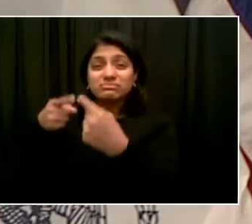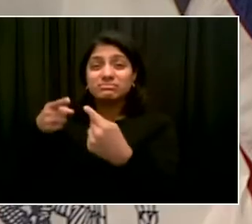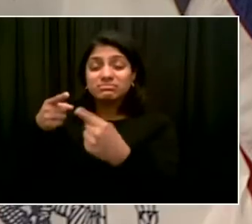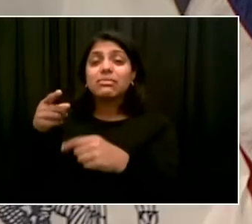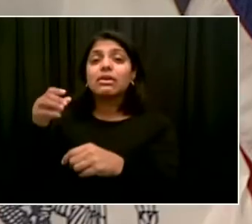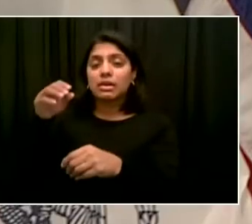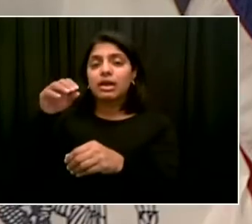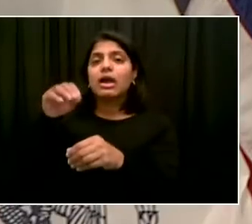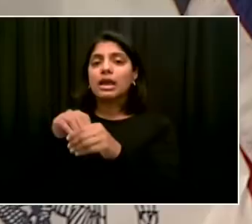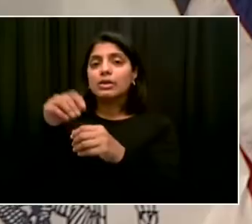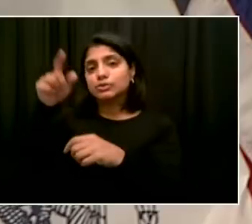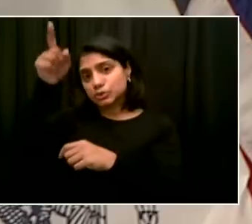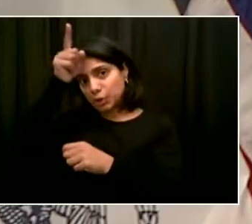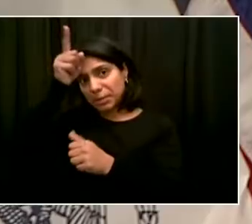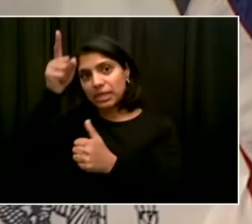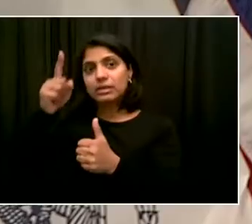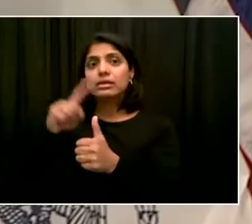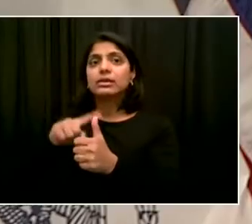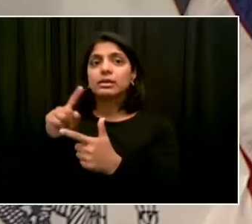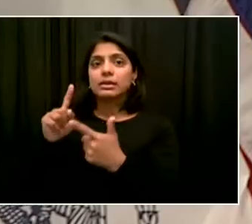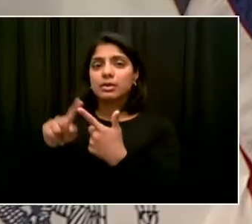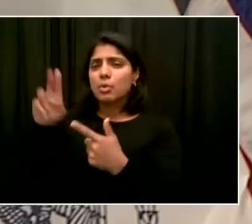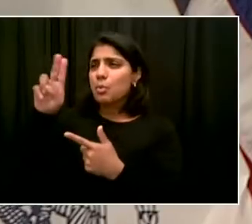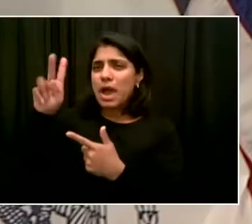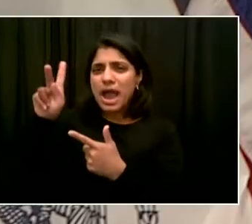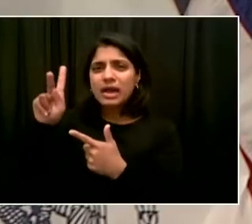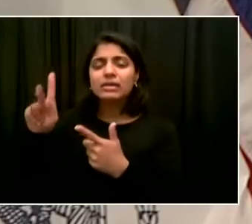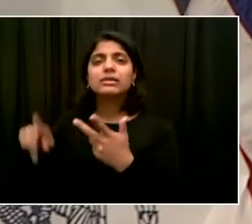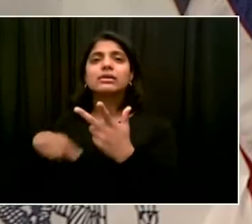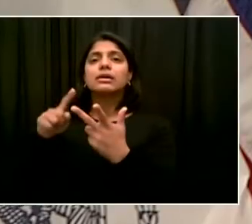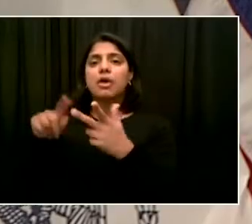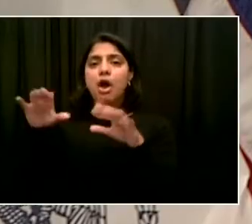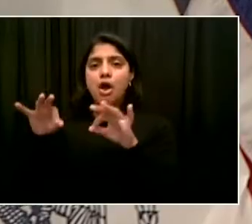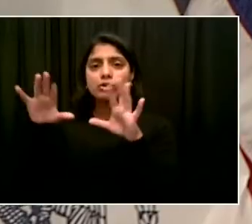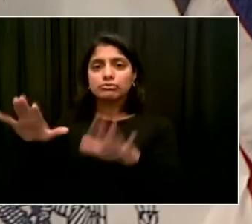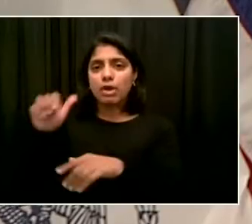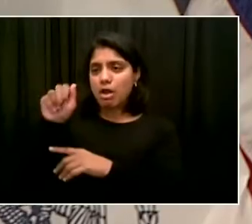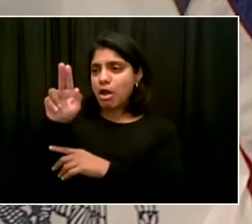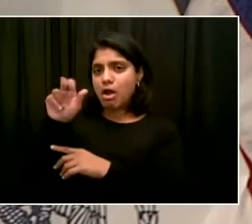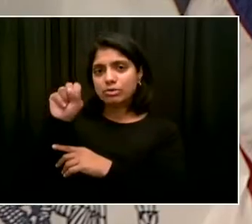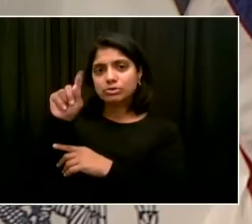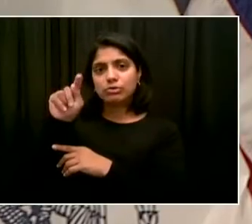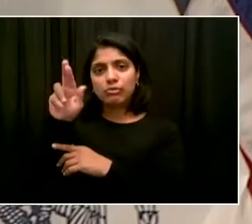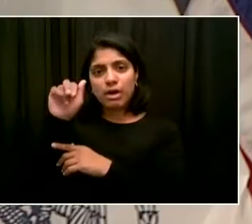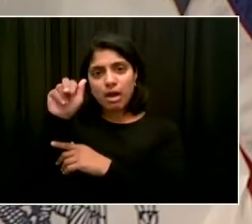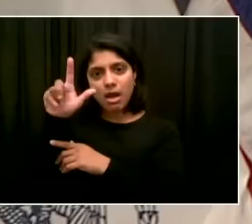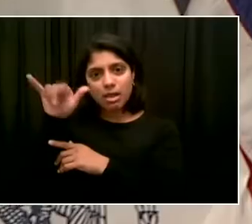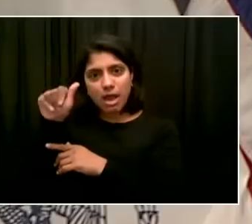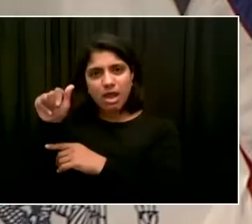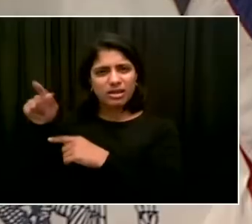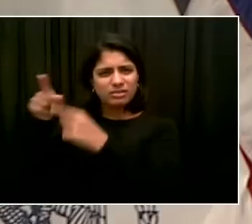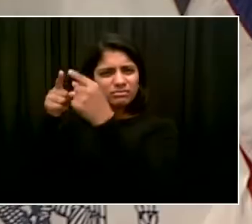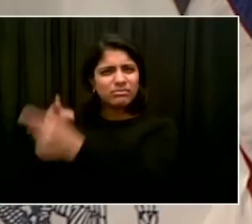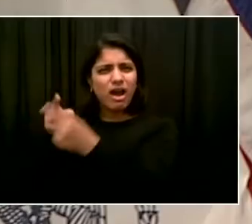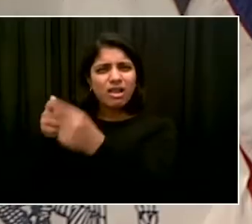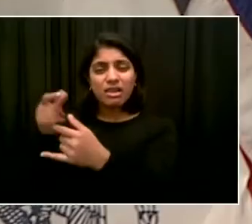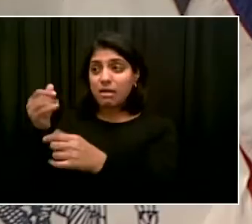LOOK AT GERMANY, AUSTRIA, THE UNITED KINGDOM. LOTS OF PROBLEMS, LOTS OF CHALLENGES. THEY ARE STARTING TO TURN